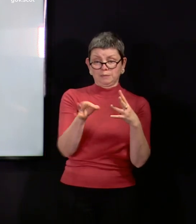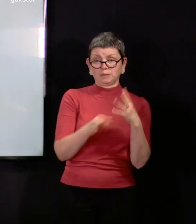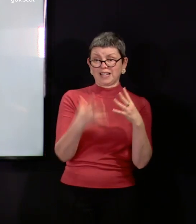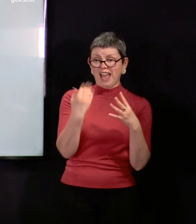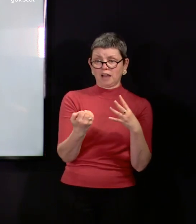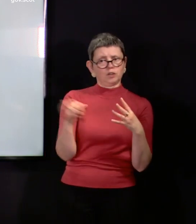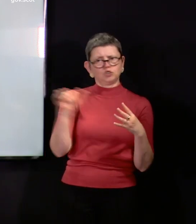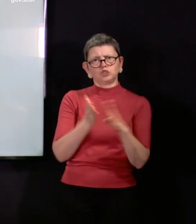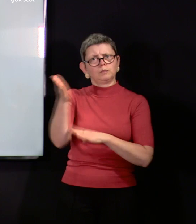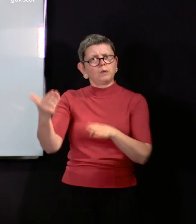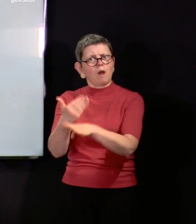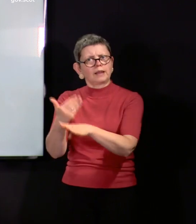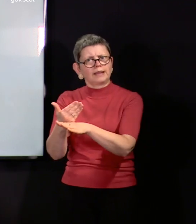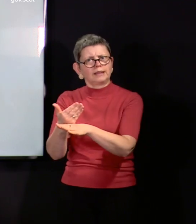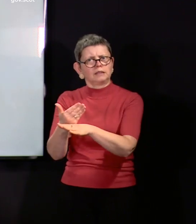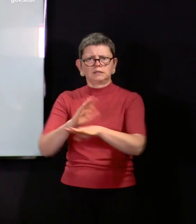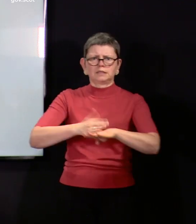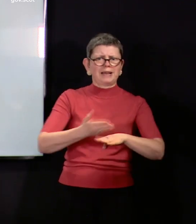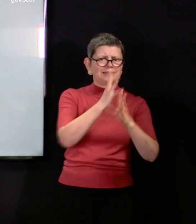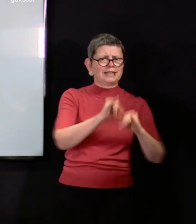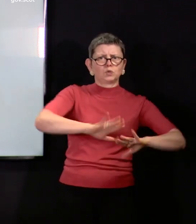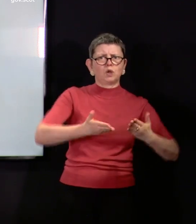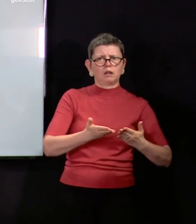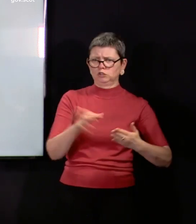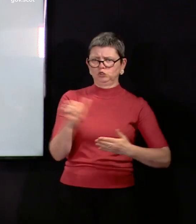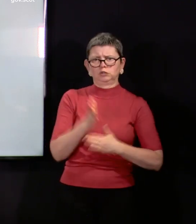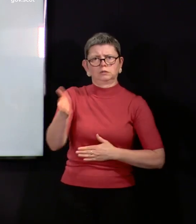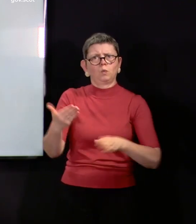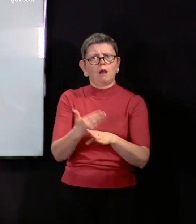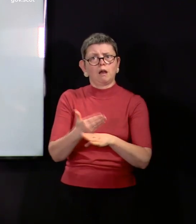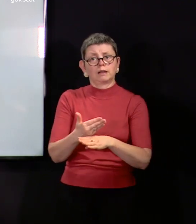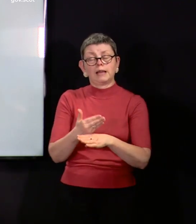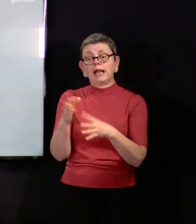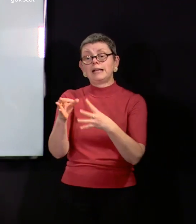irrespective of a test, and those with a positive test, irrespective of symptoms, they should